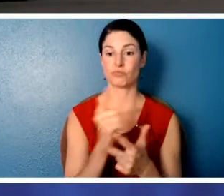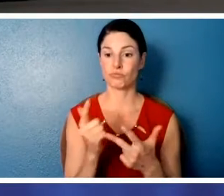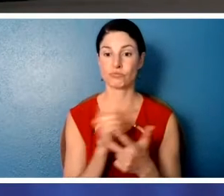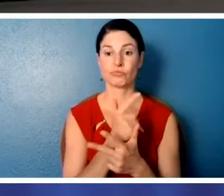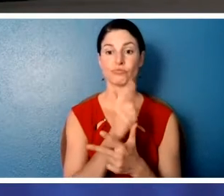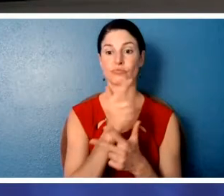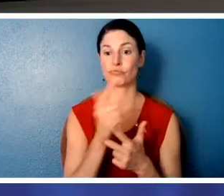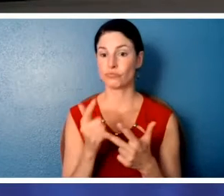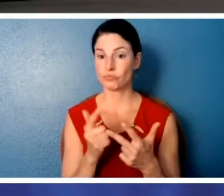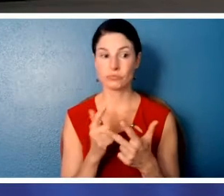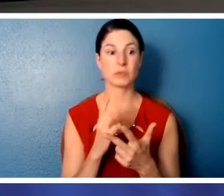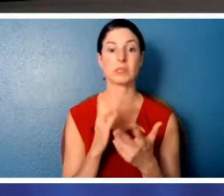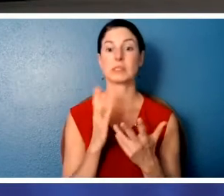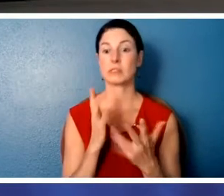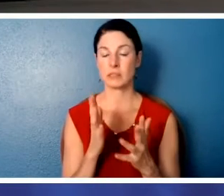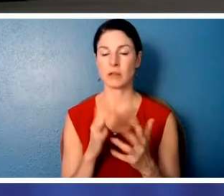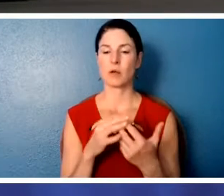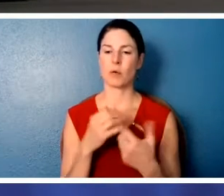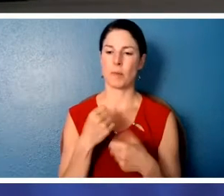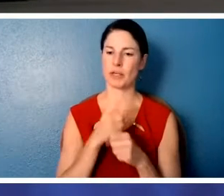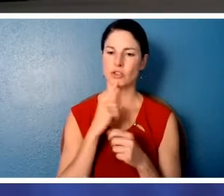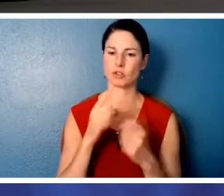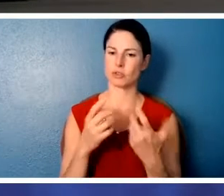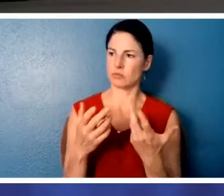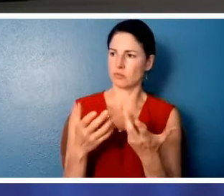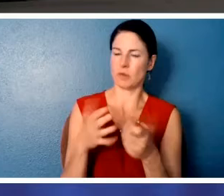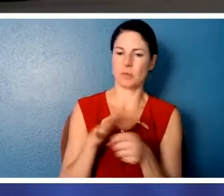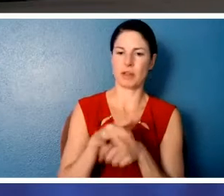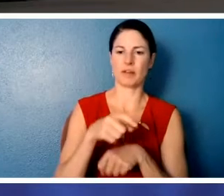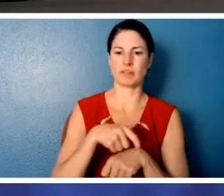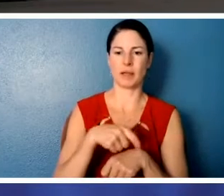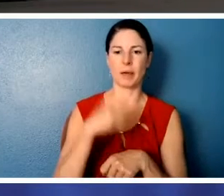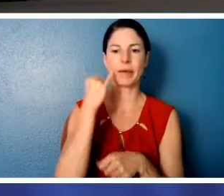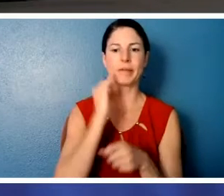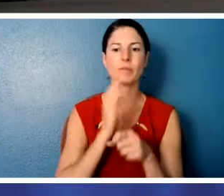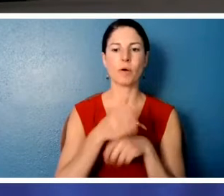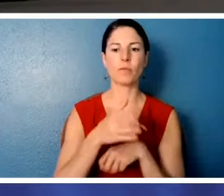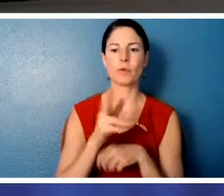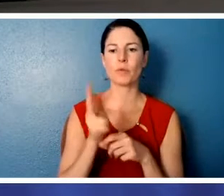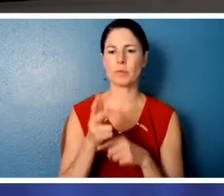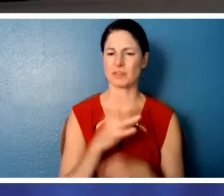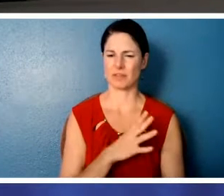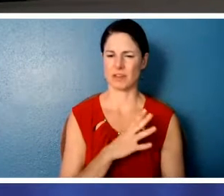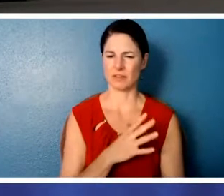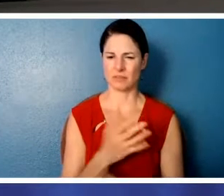The chat feature will not be available through zoom but participants can submit questions or feedback through the Q amp a feature.